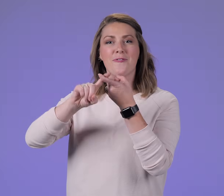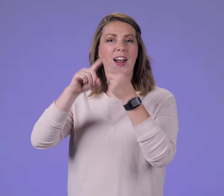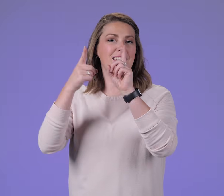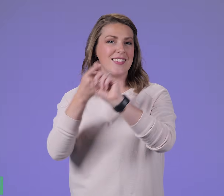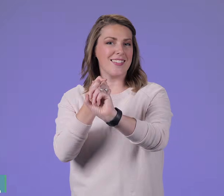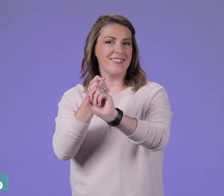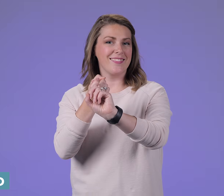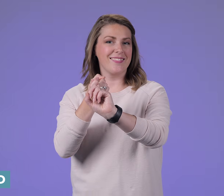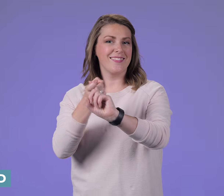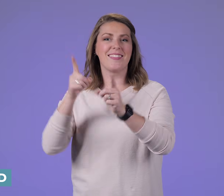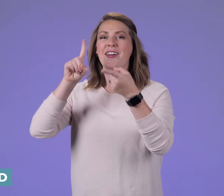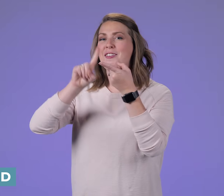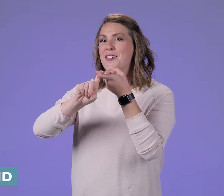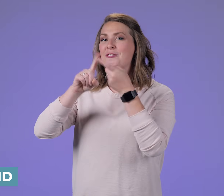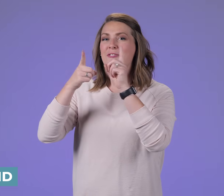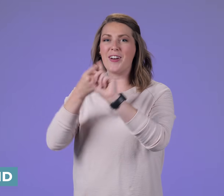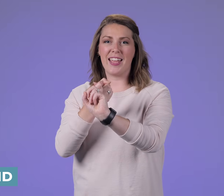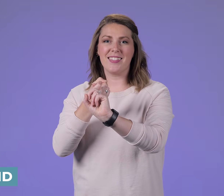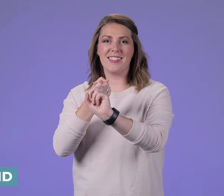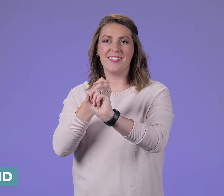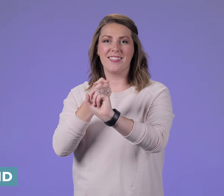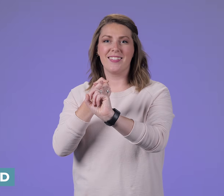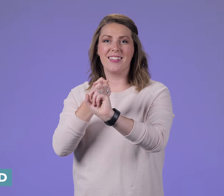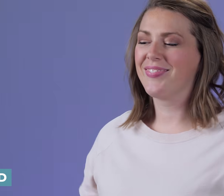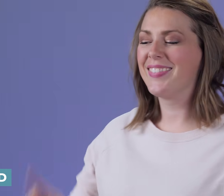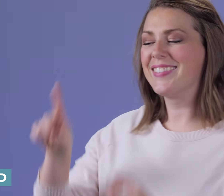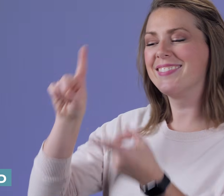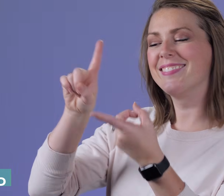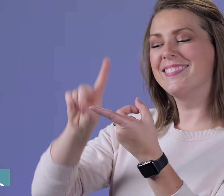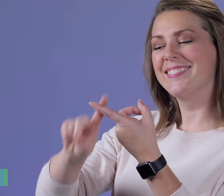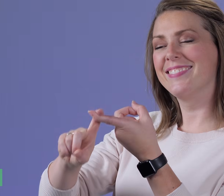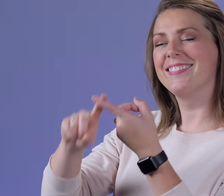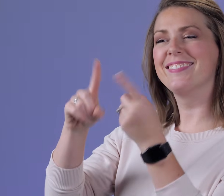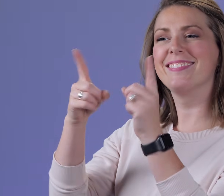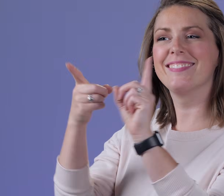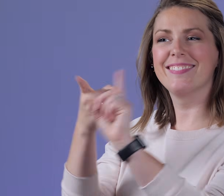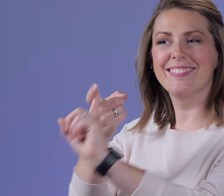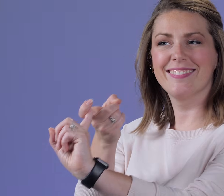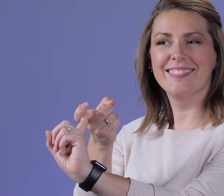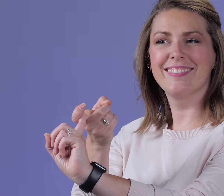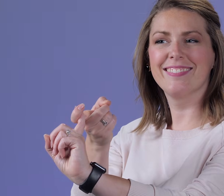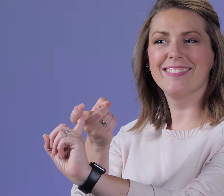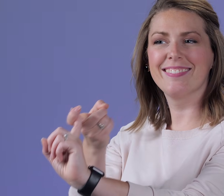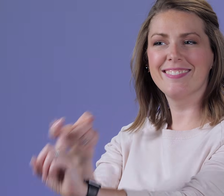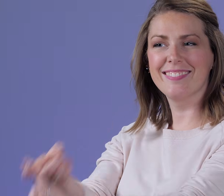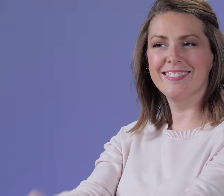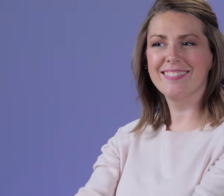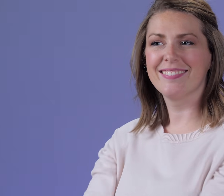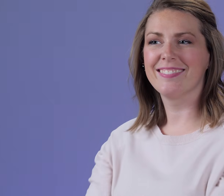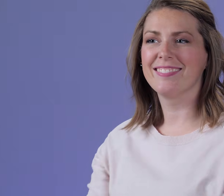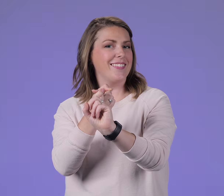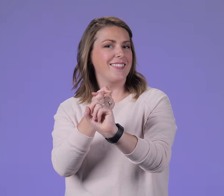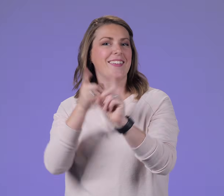Friend. Think of you and your friend giving each other a hug.